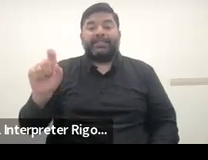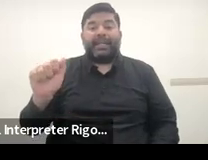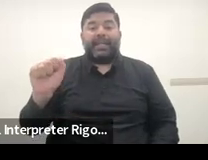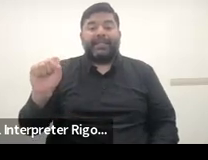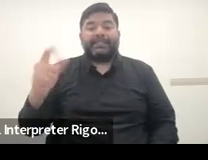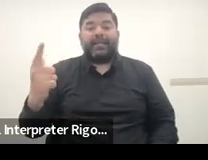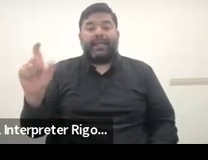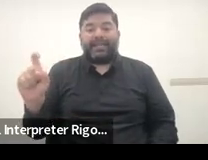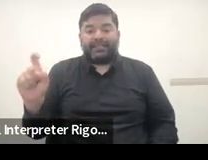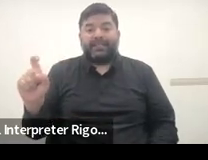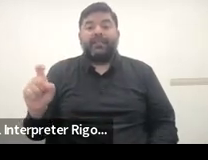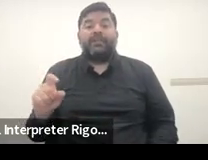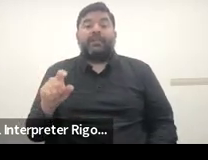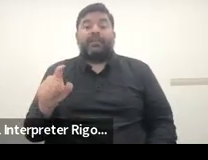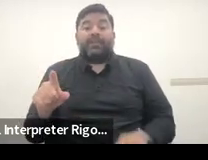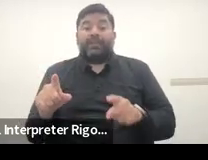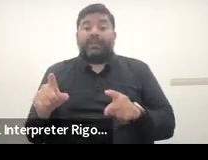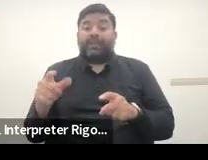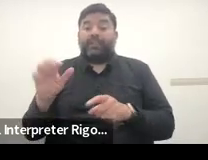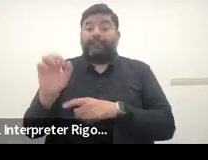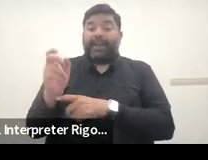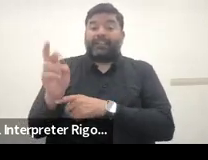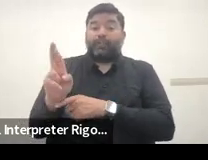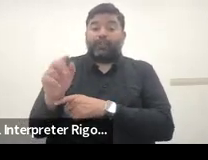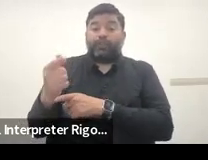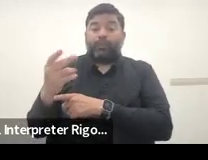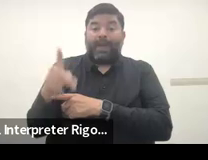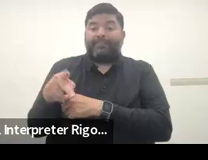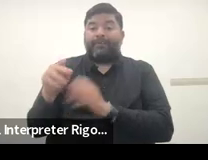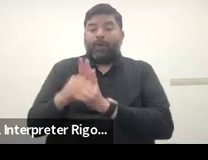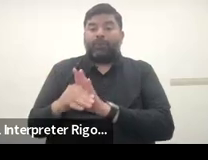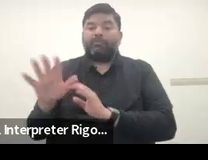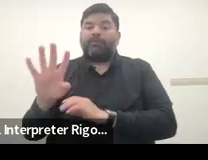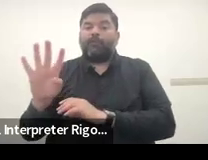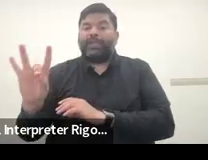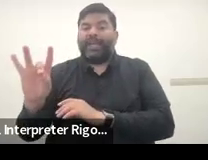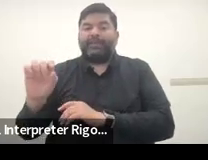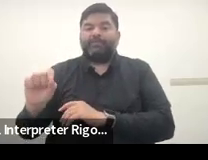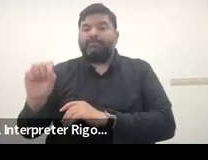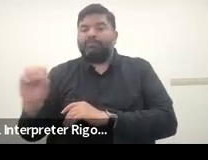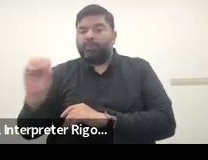The factor graph model gets about 48% accuracy, and here the factors are assuming that variables